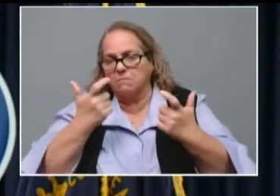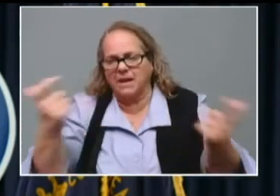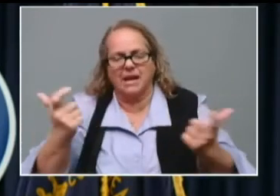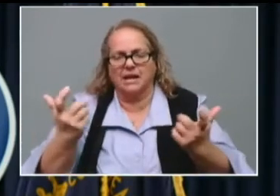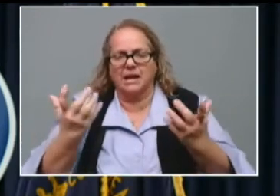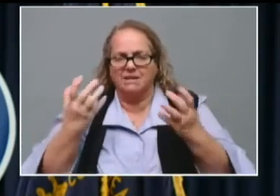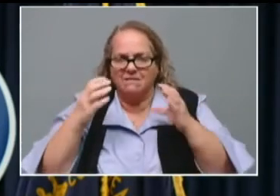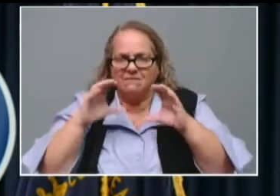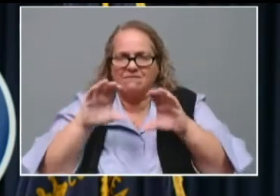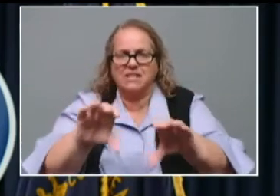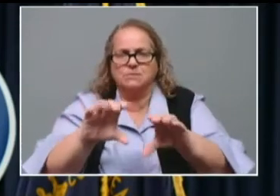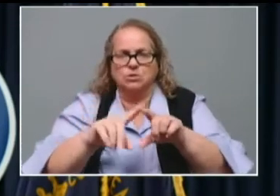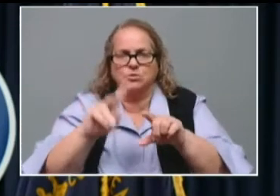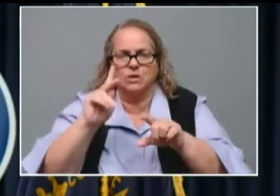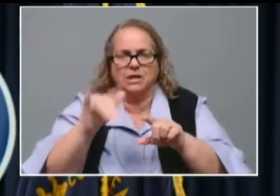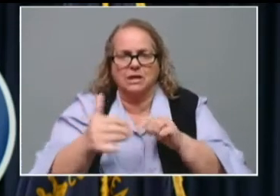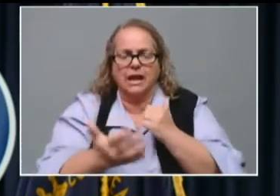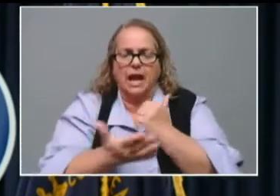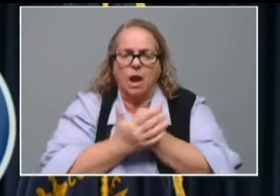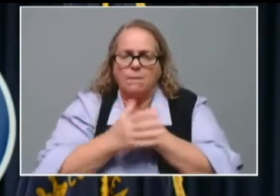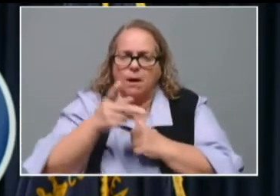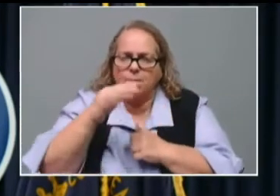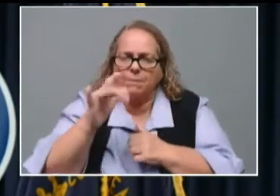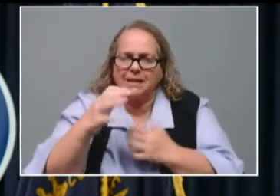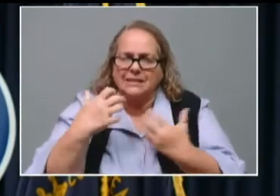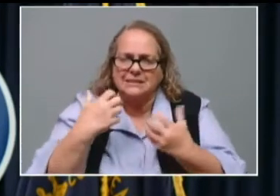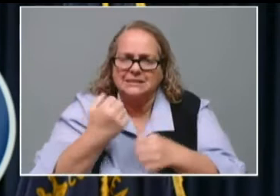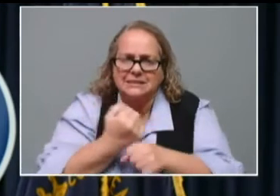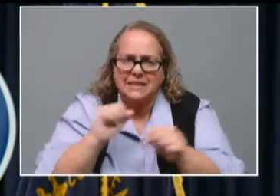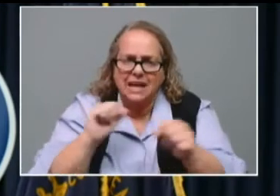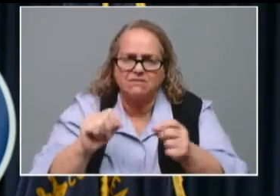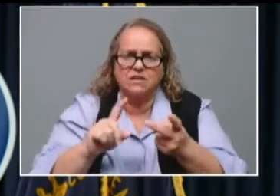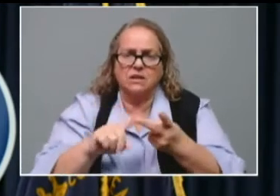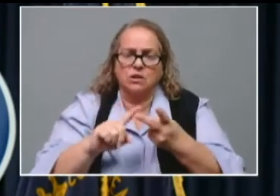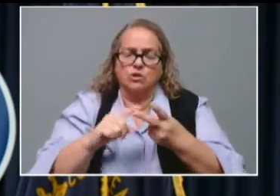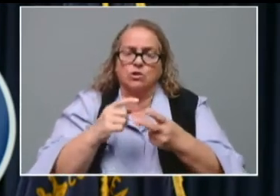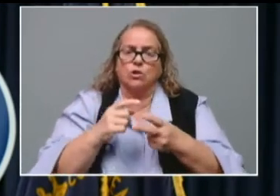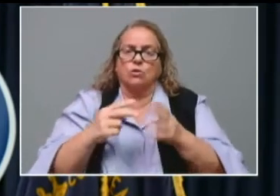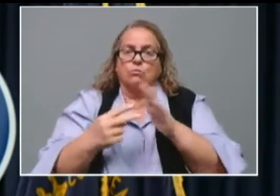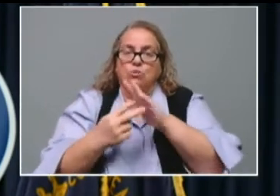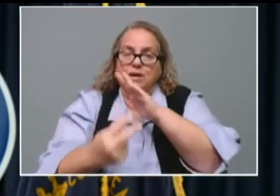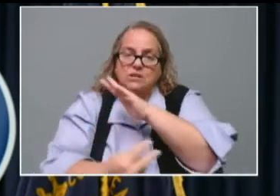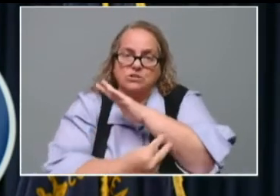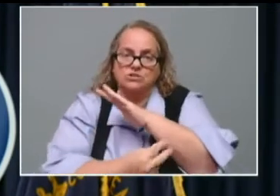safety bridges and roads that badly needed repaired, I believe, provided